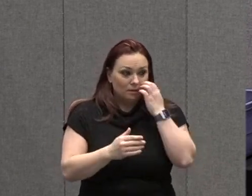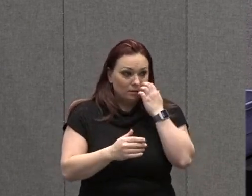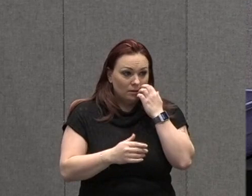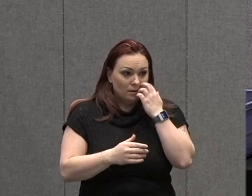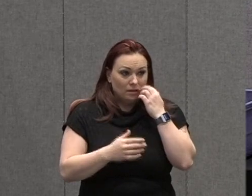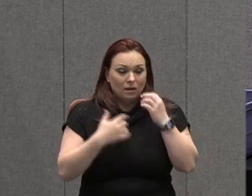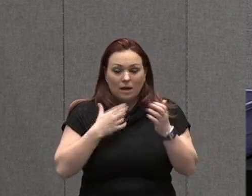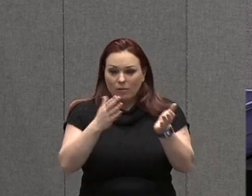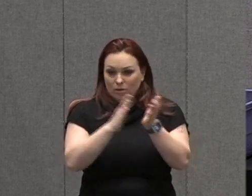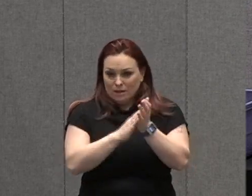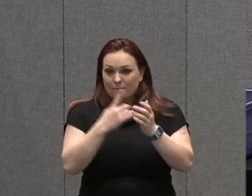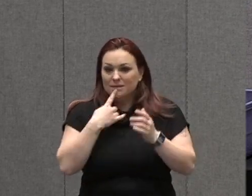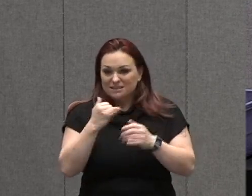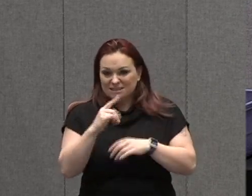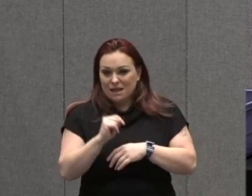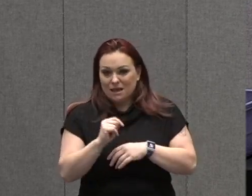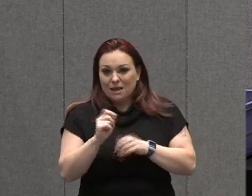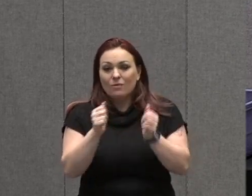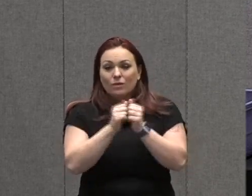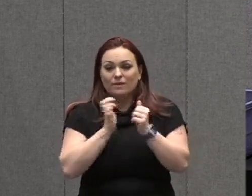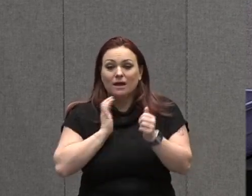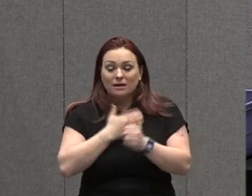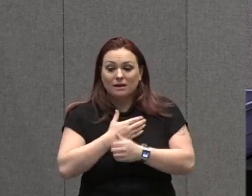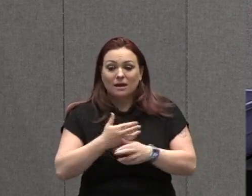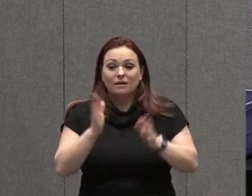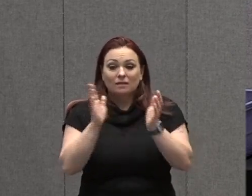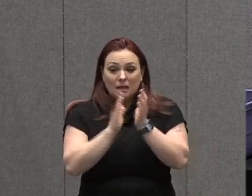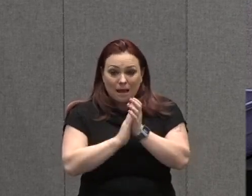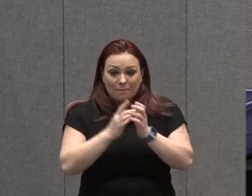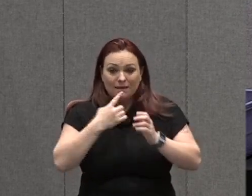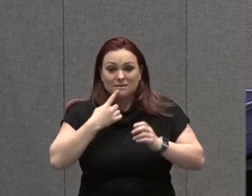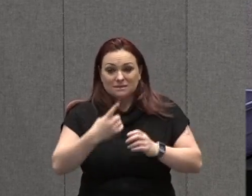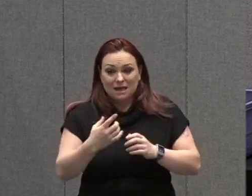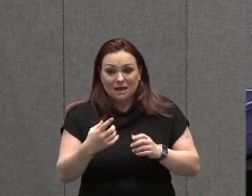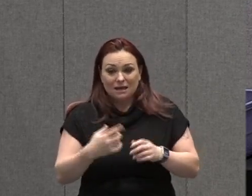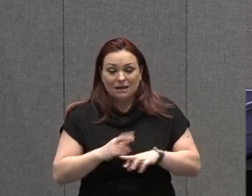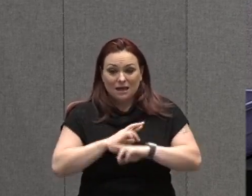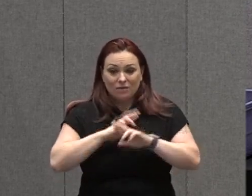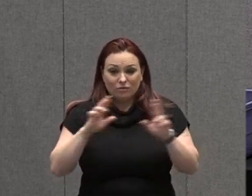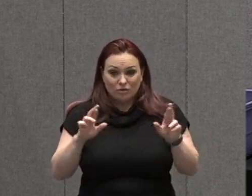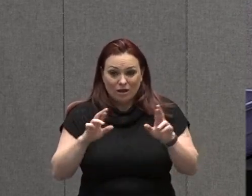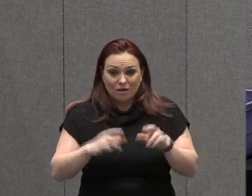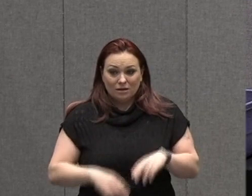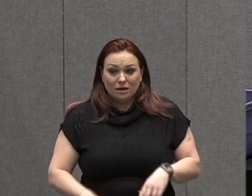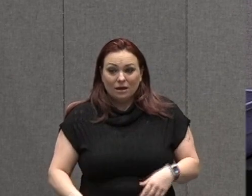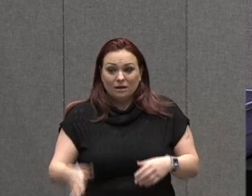And I'll clap and say it, and you can say it with us too. Clap and say it, ready here we go.